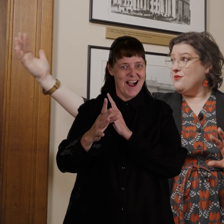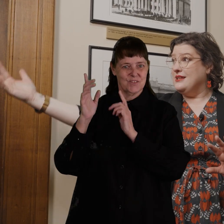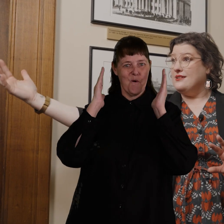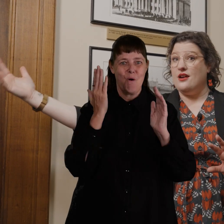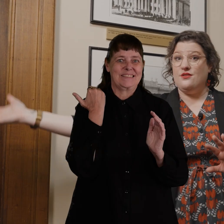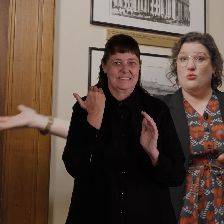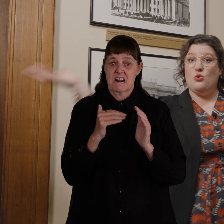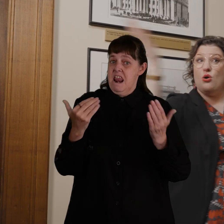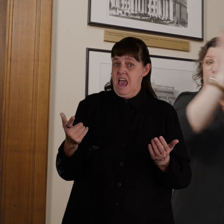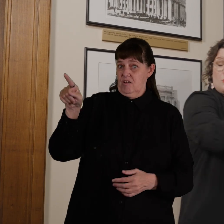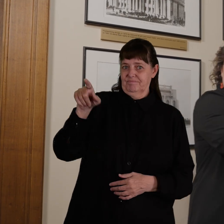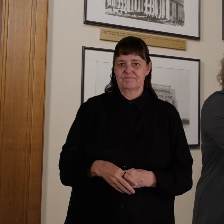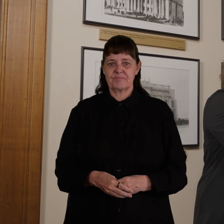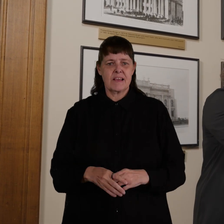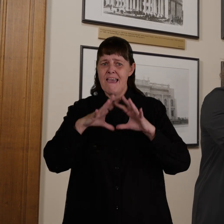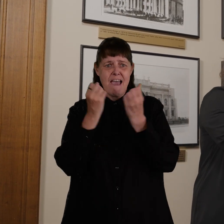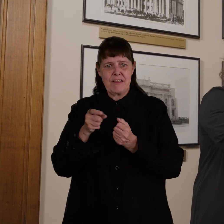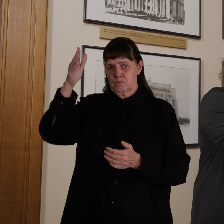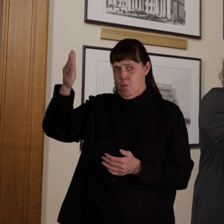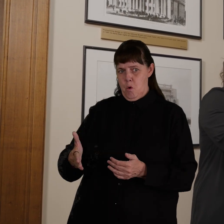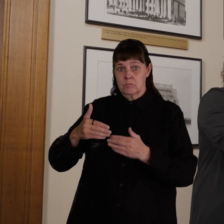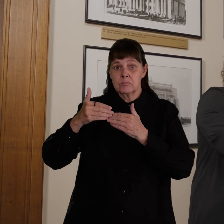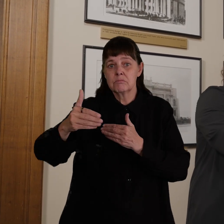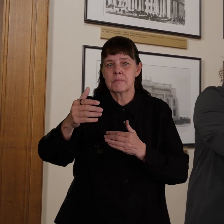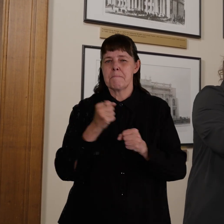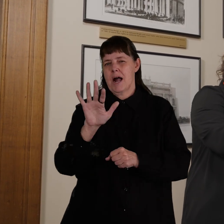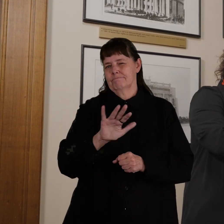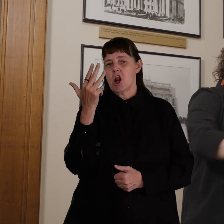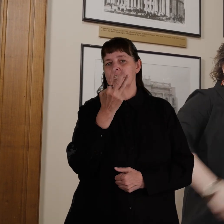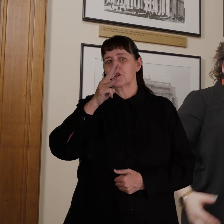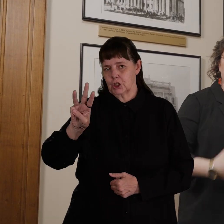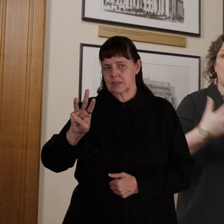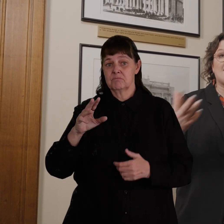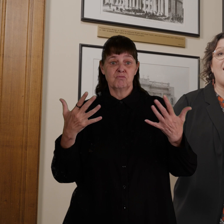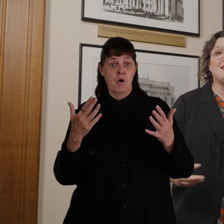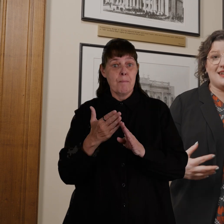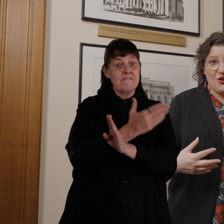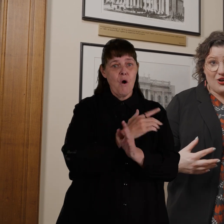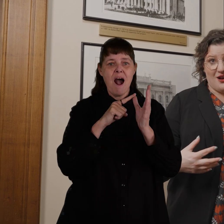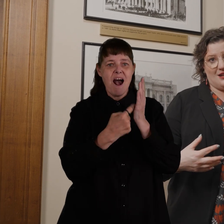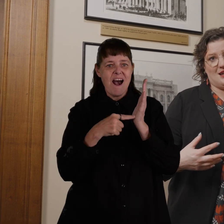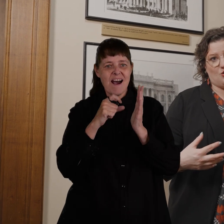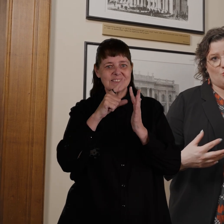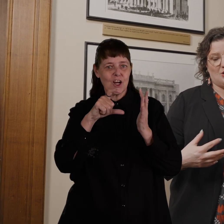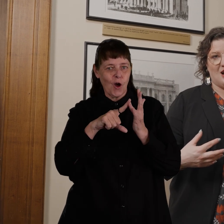from this side of the wall onwards was constructed in the 1930s, so it has Art Deco architectural